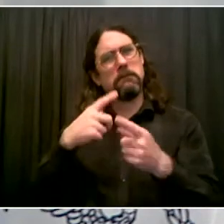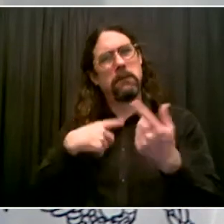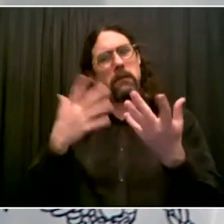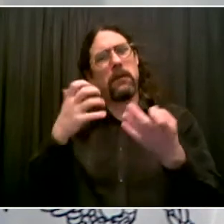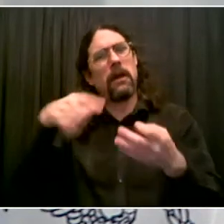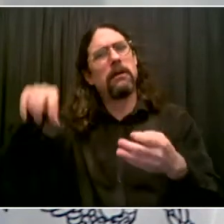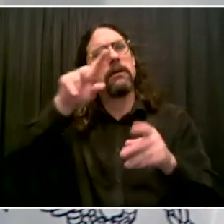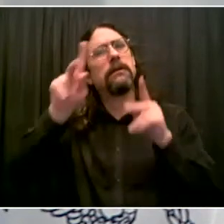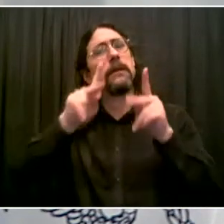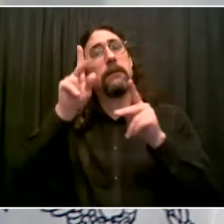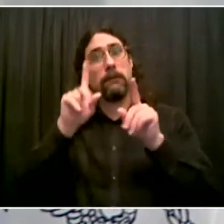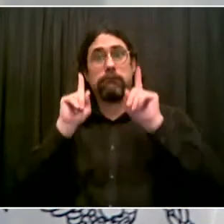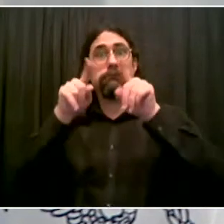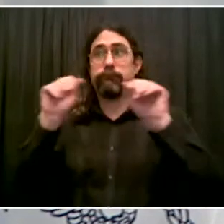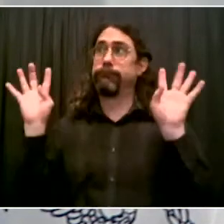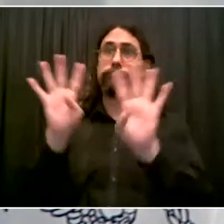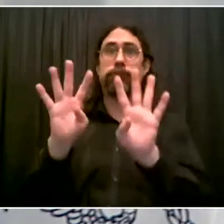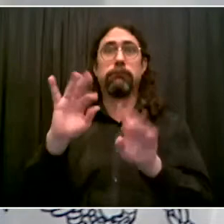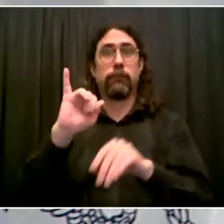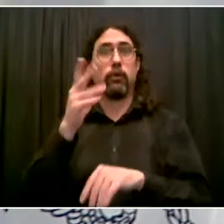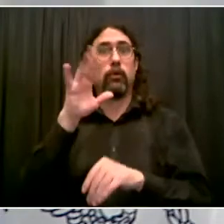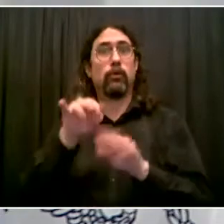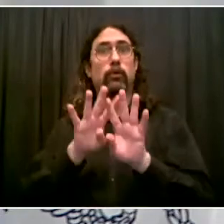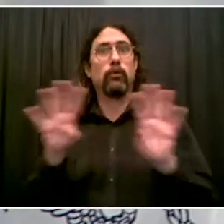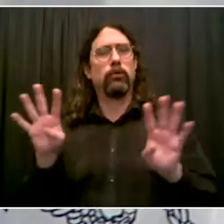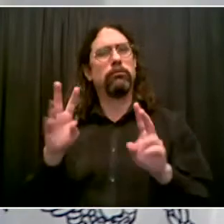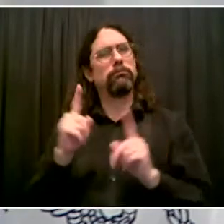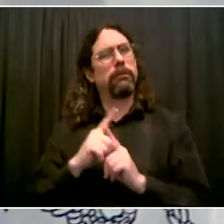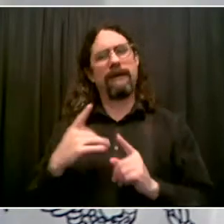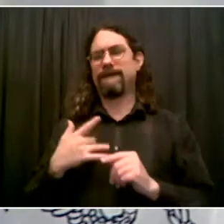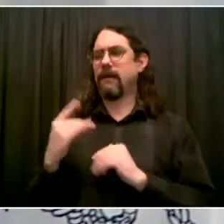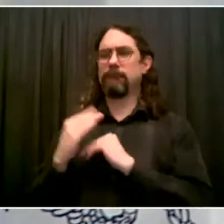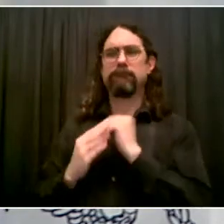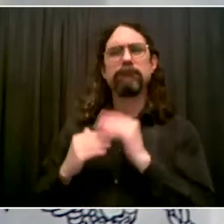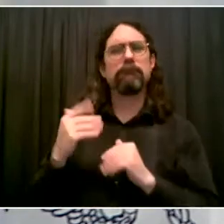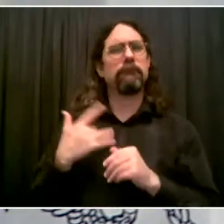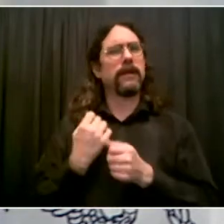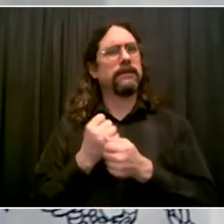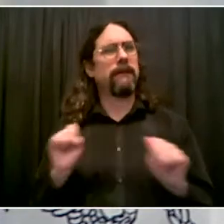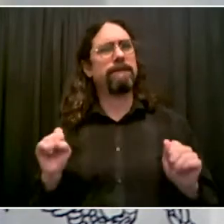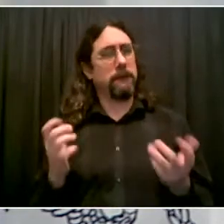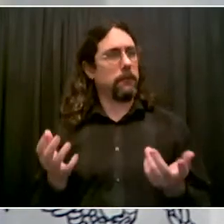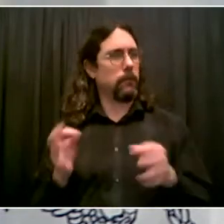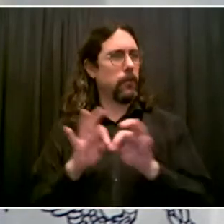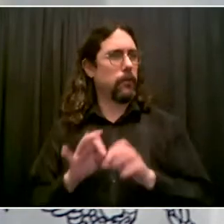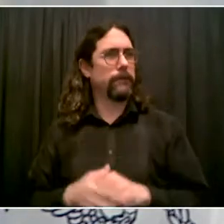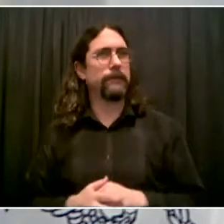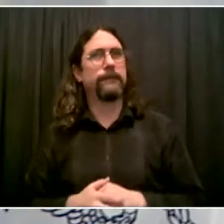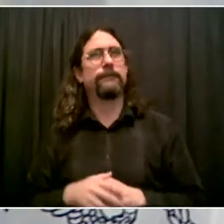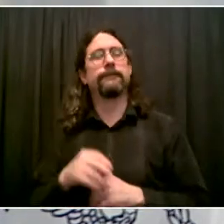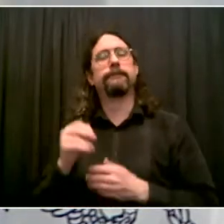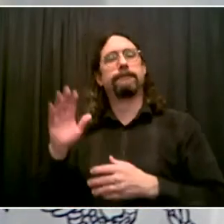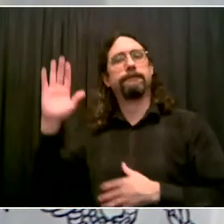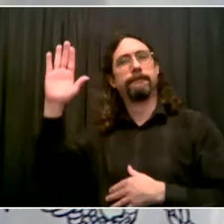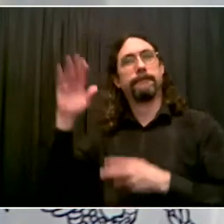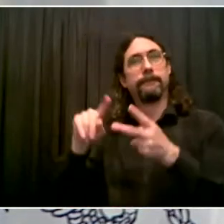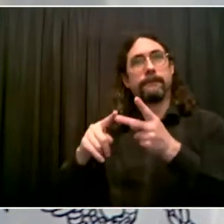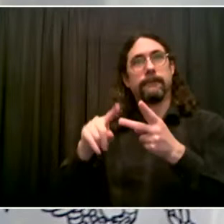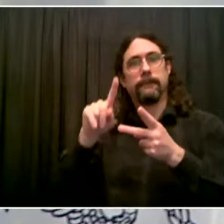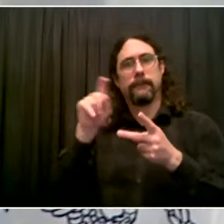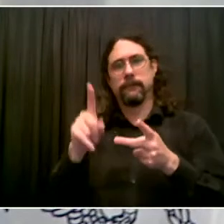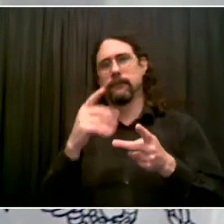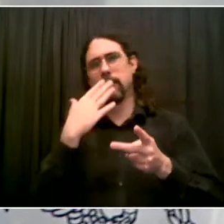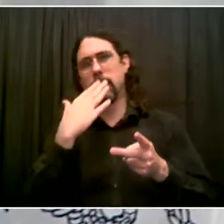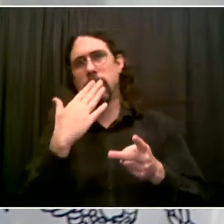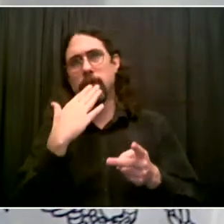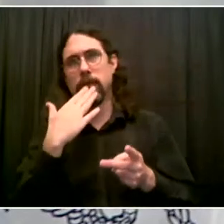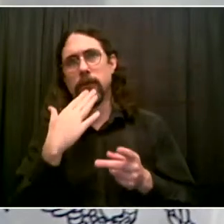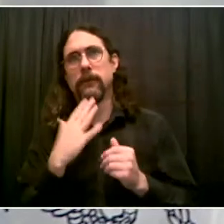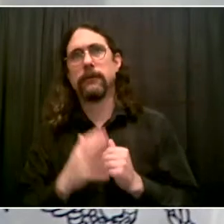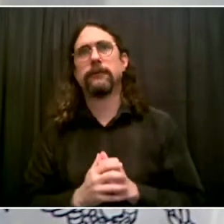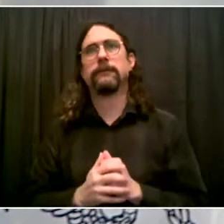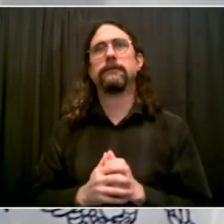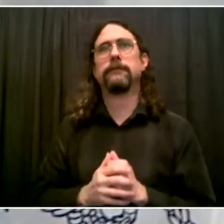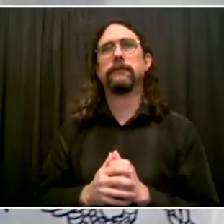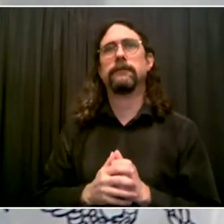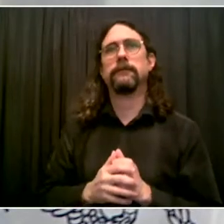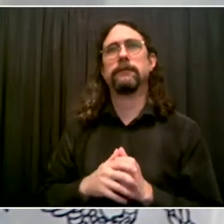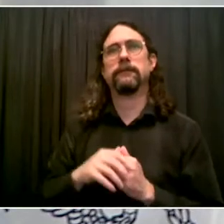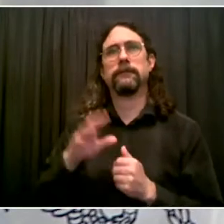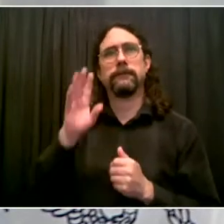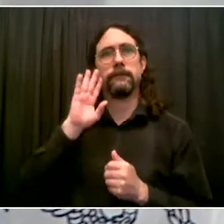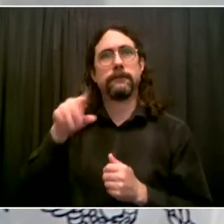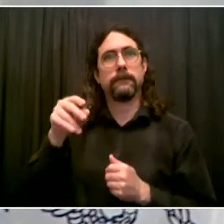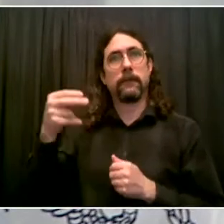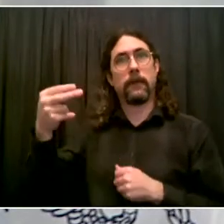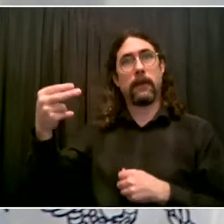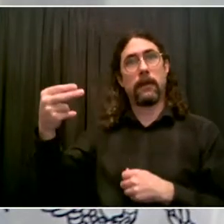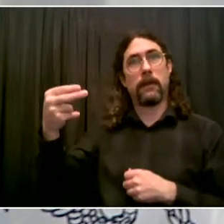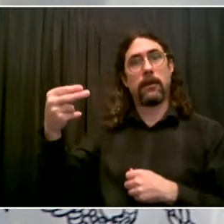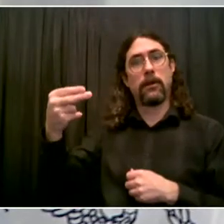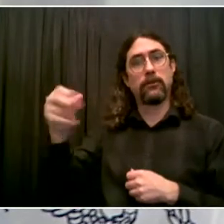THAT'S WHAT WE